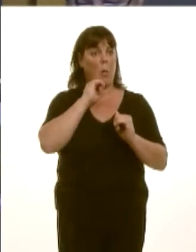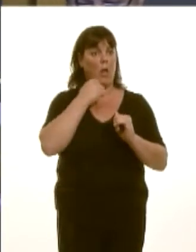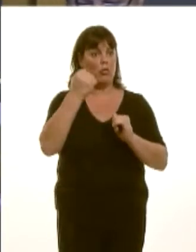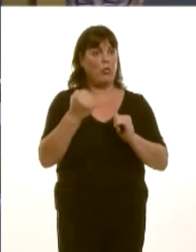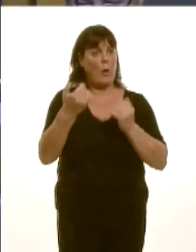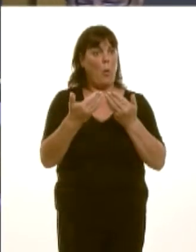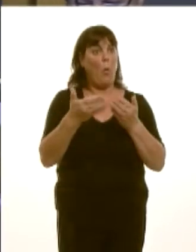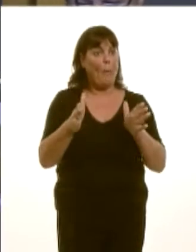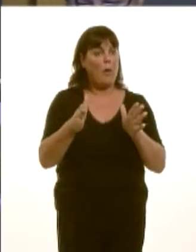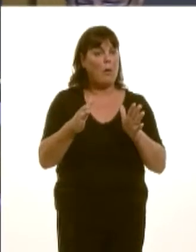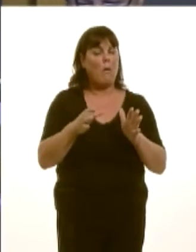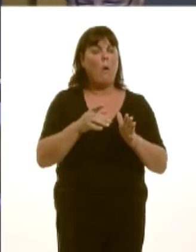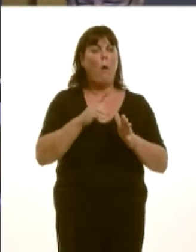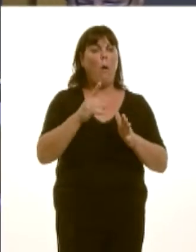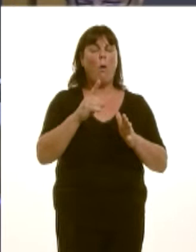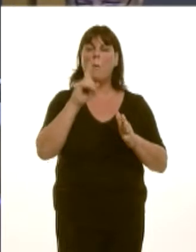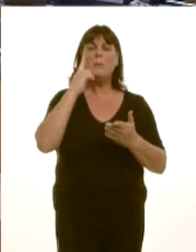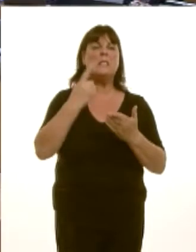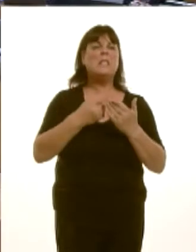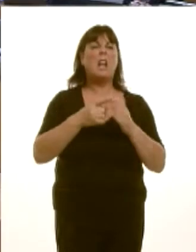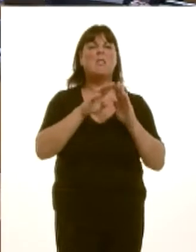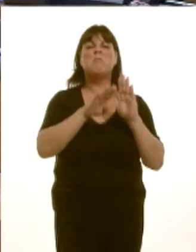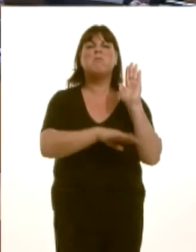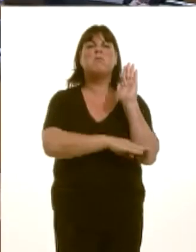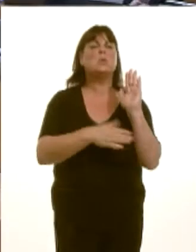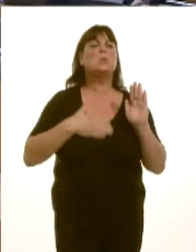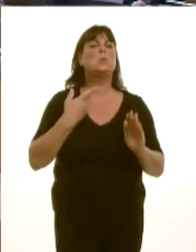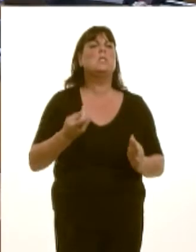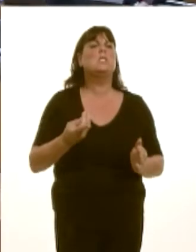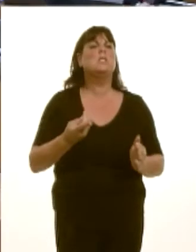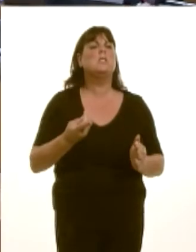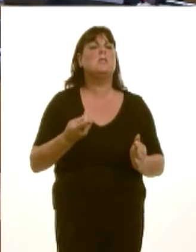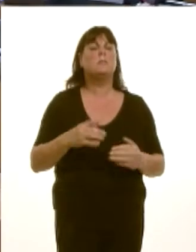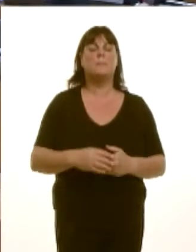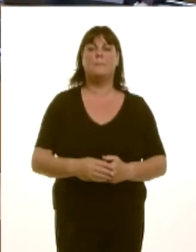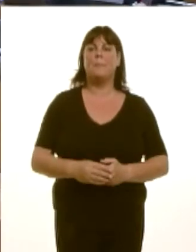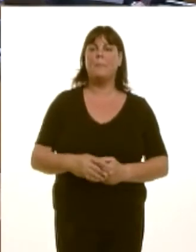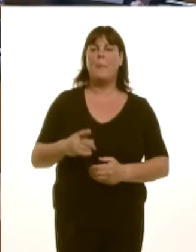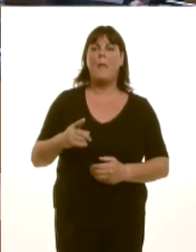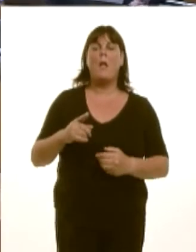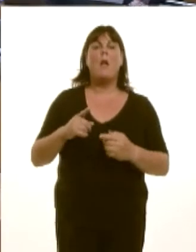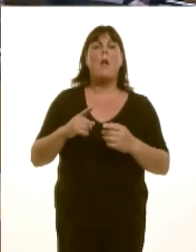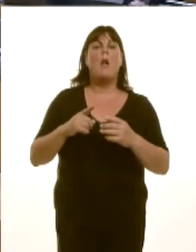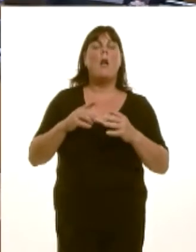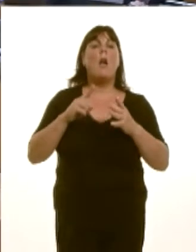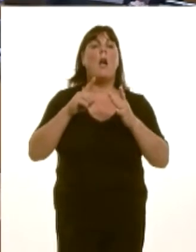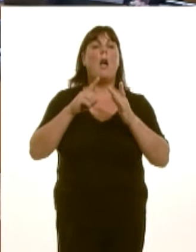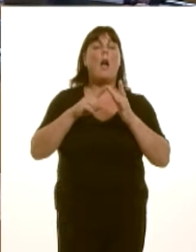or is it deemed not to be a priority for your Government now? Carwyn Jones: I think that Ieuan was Deputy First Minister, rather than Deputy Minister for transport, in fairness to him.